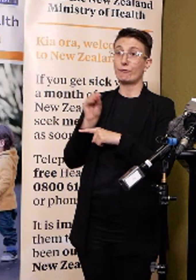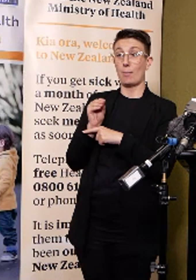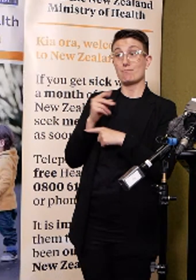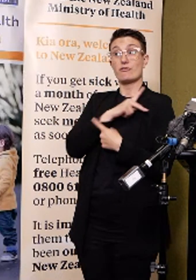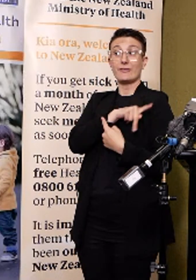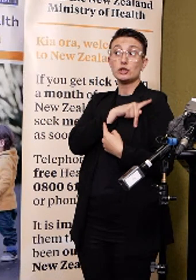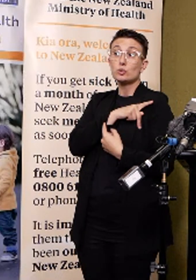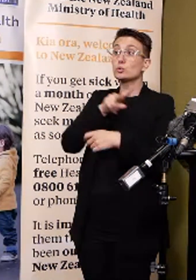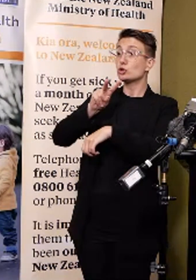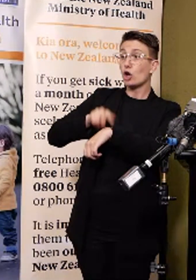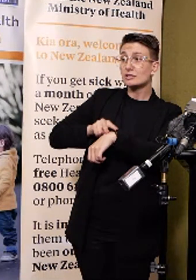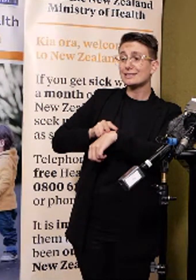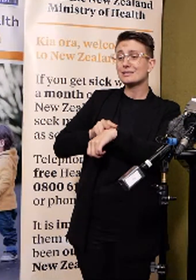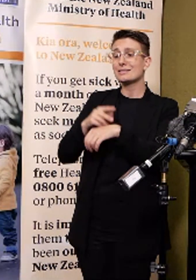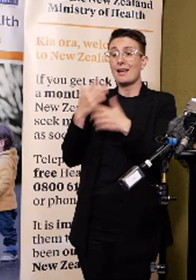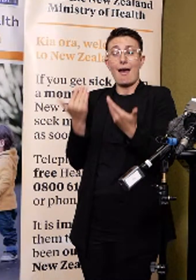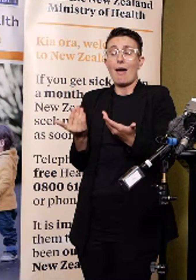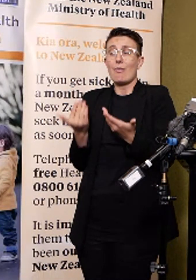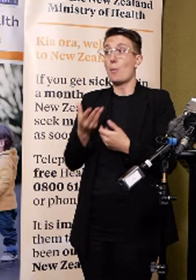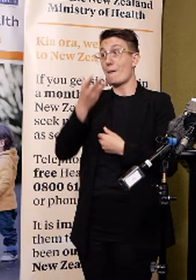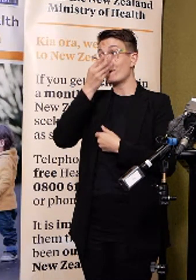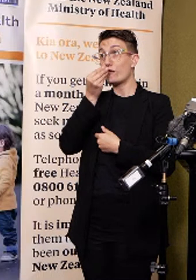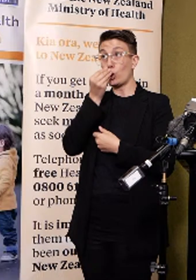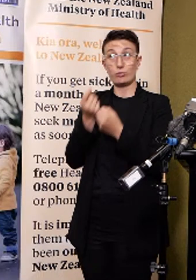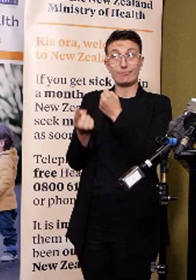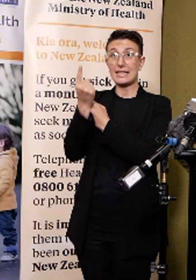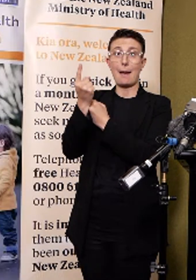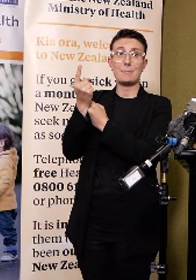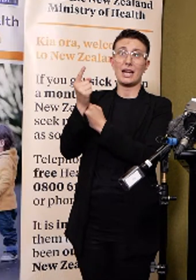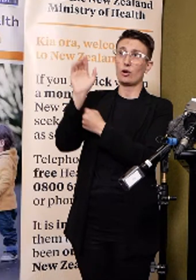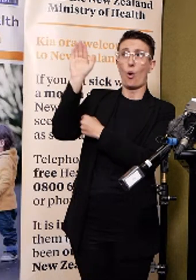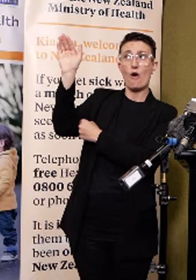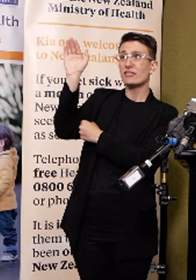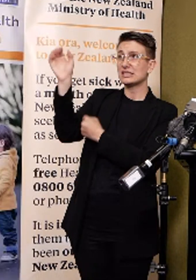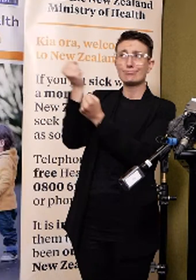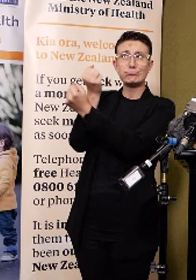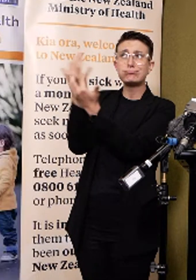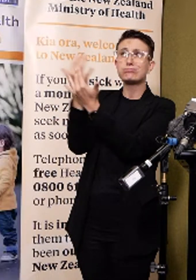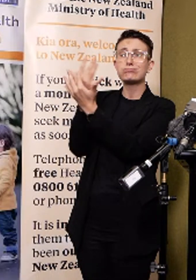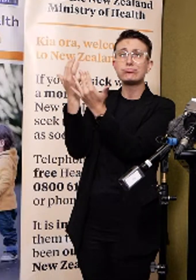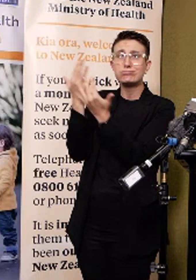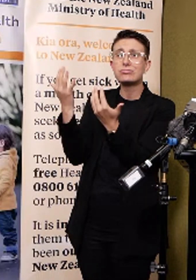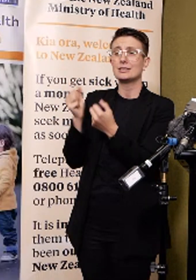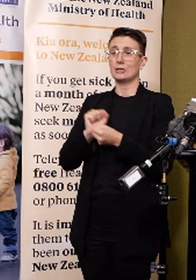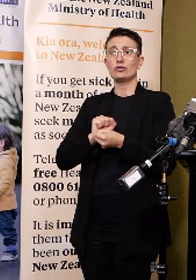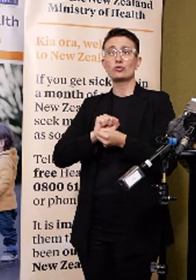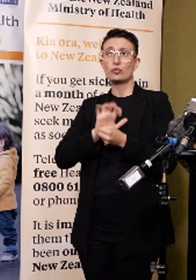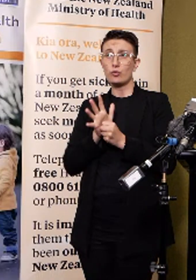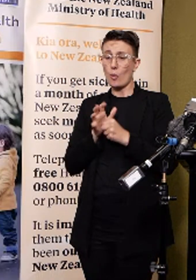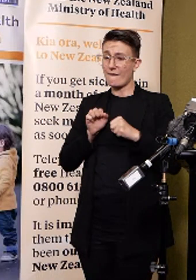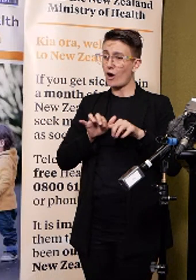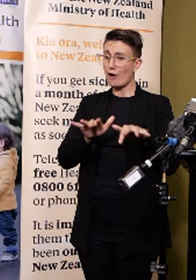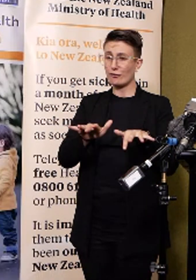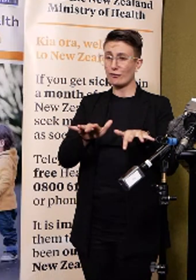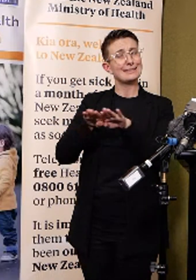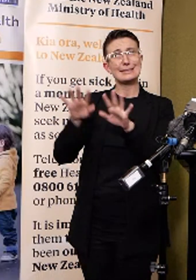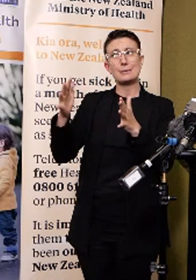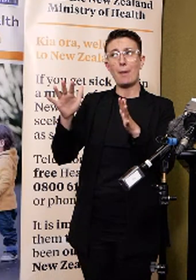We know that the symptoms of COVID-19 are very similar to those of influenza and indeed, other respiratory illnesses.